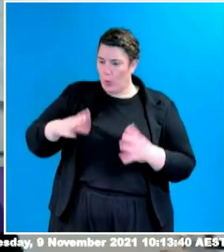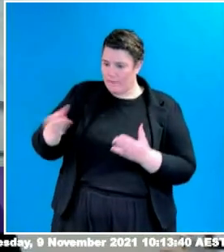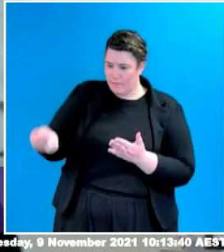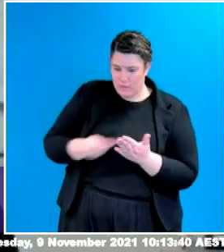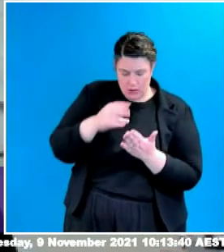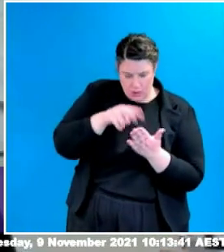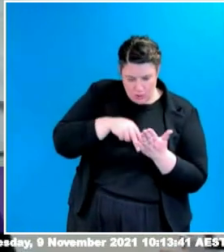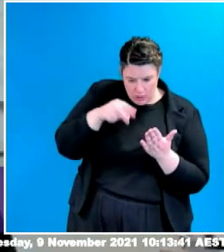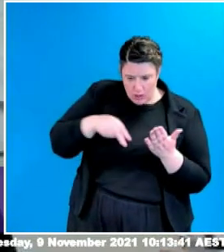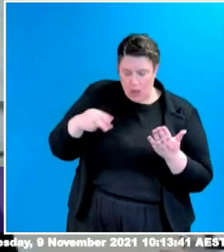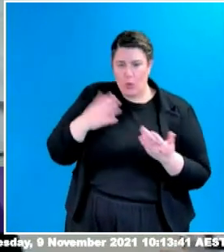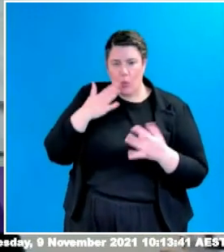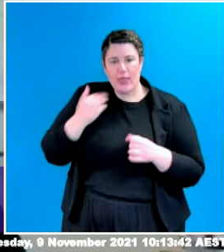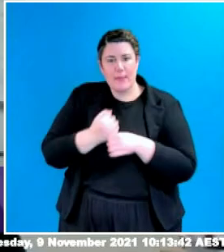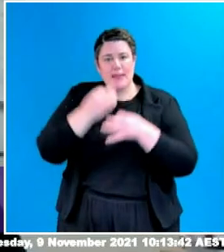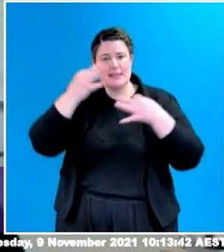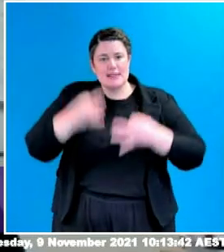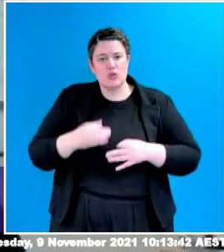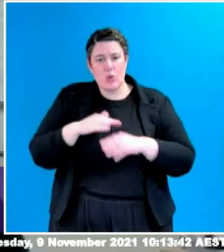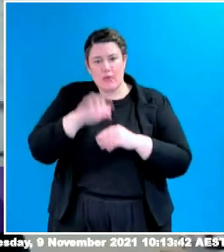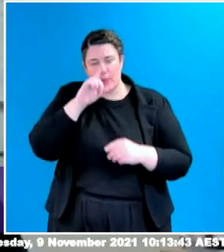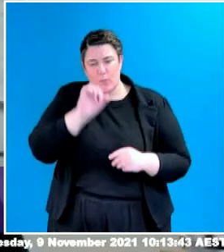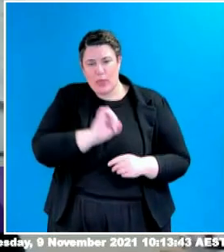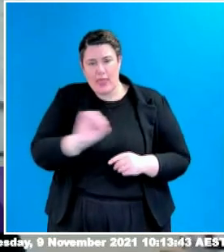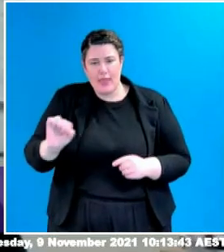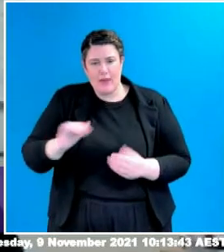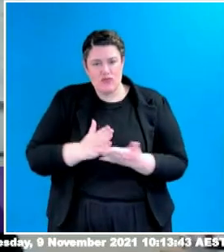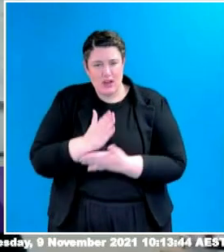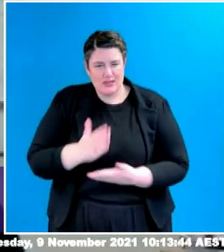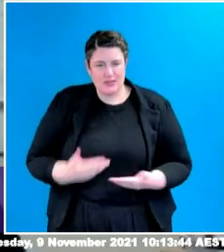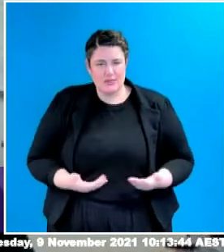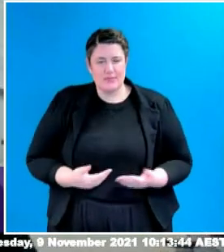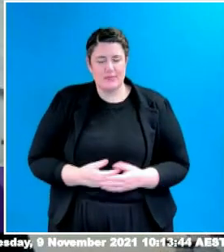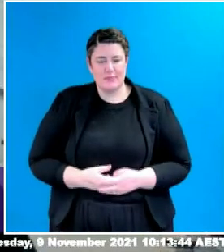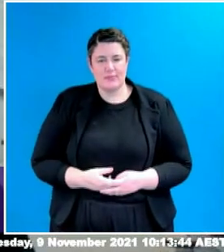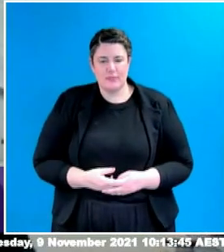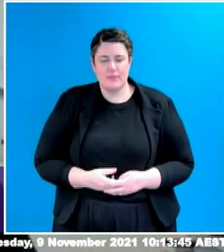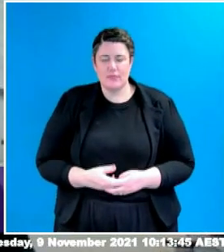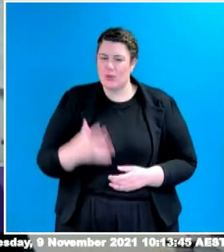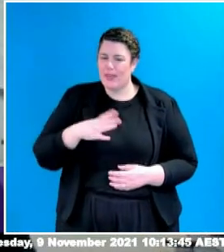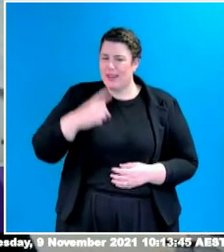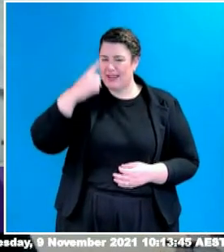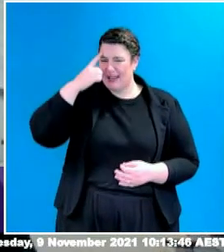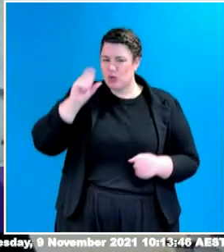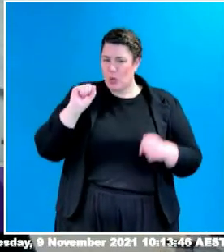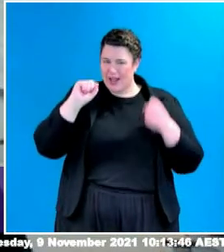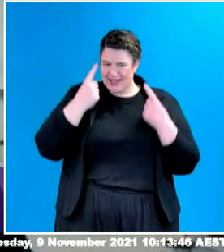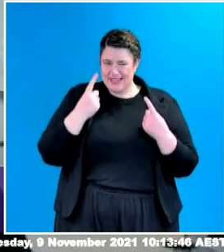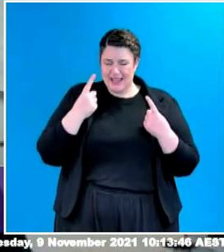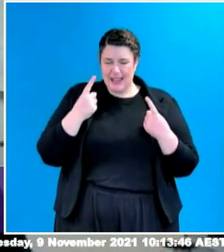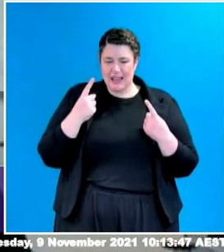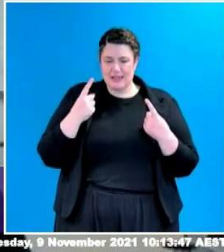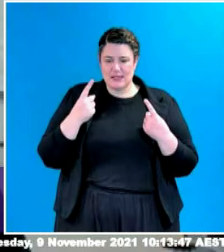decision about people's rights? I think it's really important just to remember there is that need for a